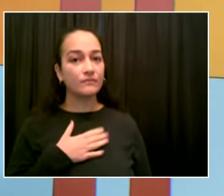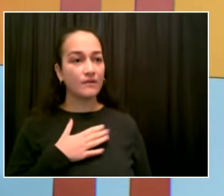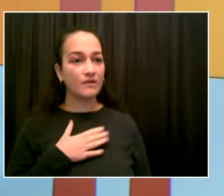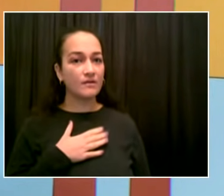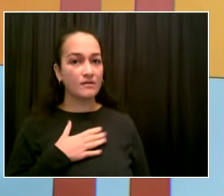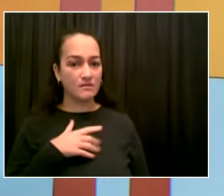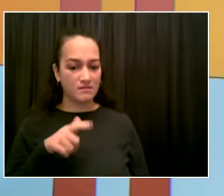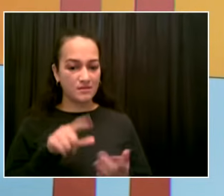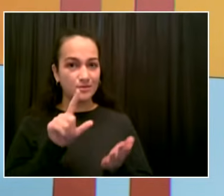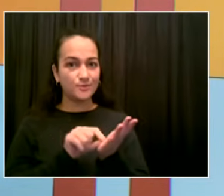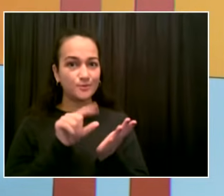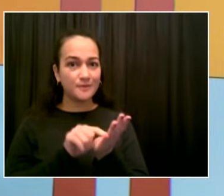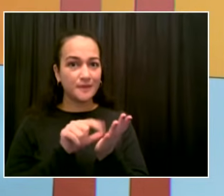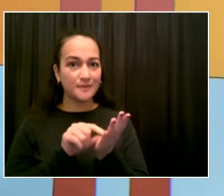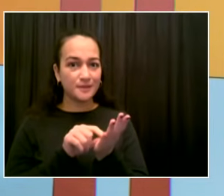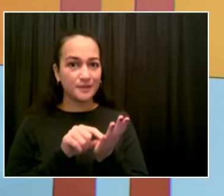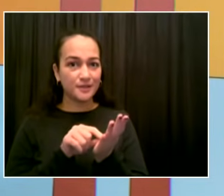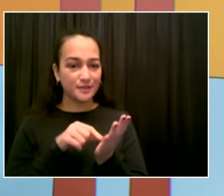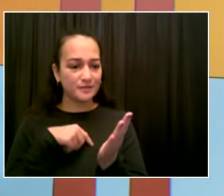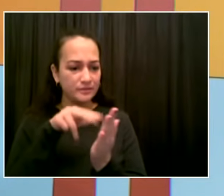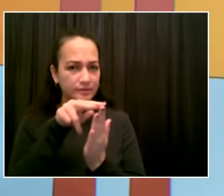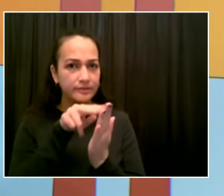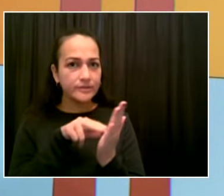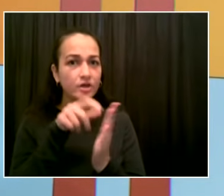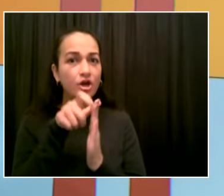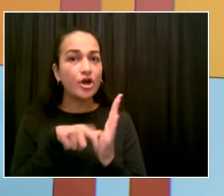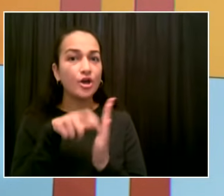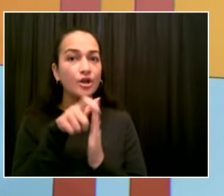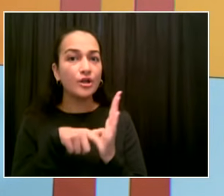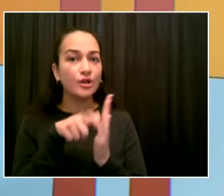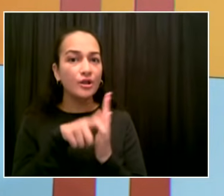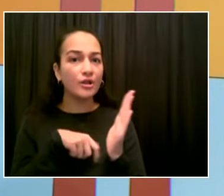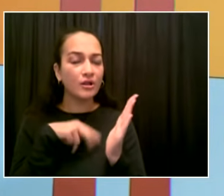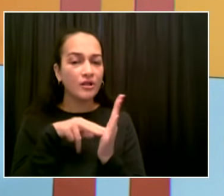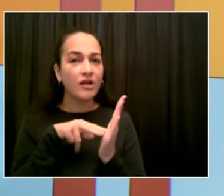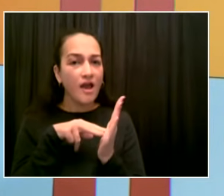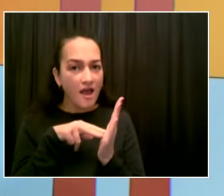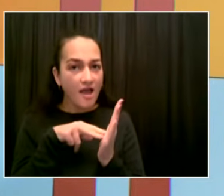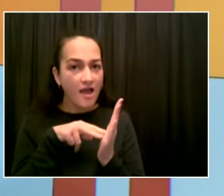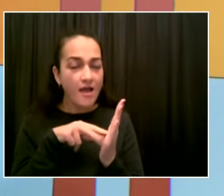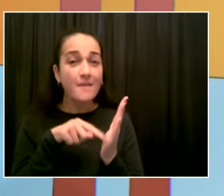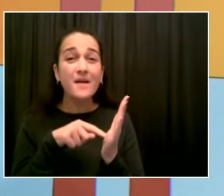MAYOR. WEHQ" A STORY IN TH FERONT PAGE OF THE PAPER